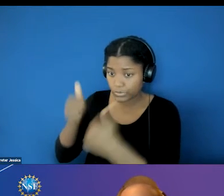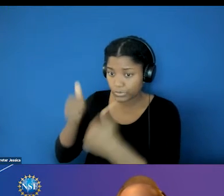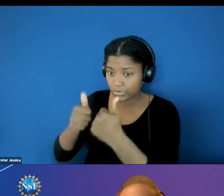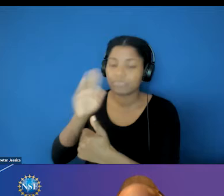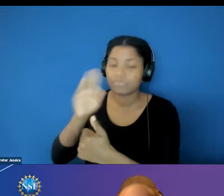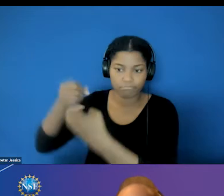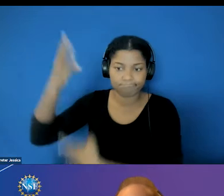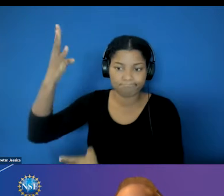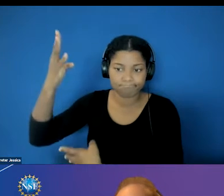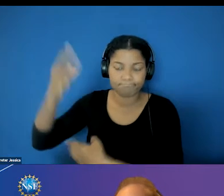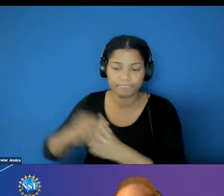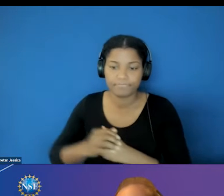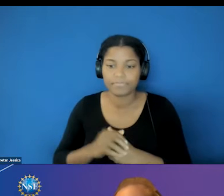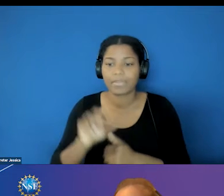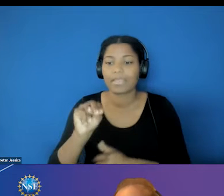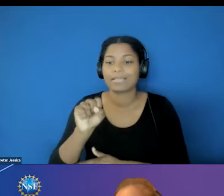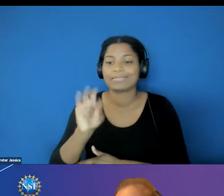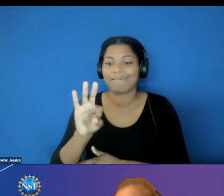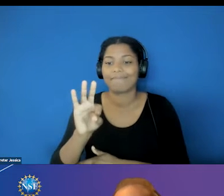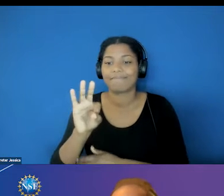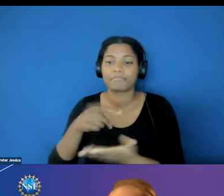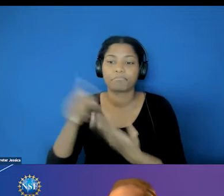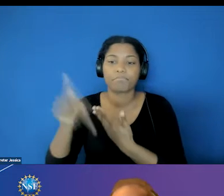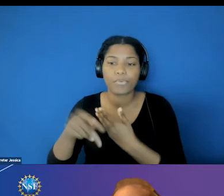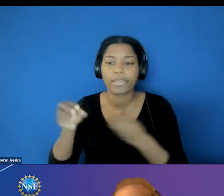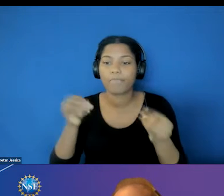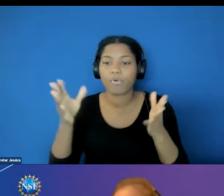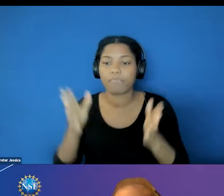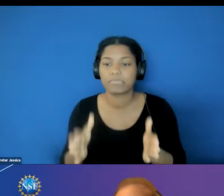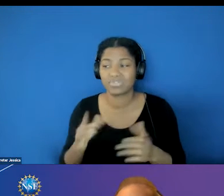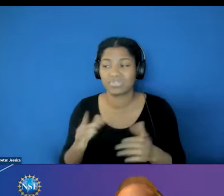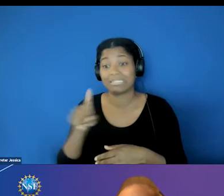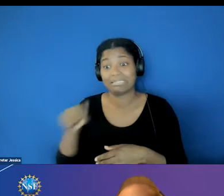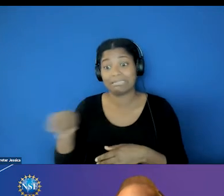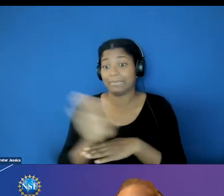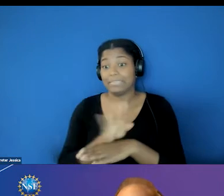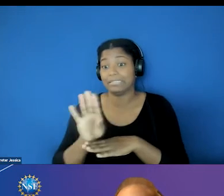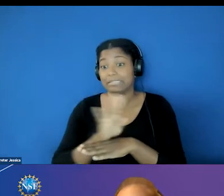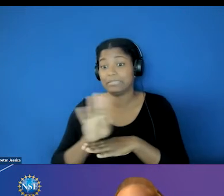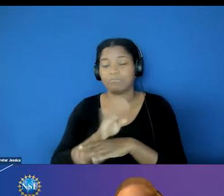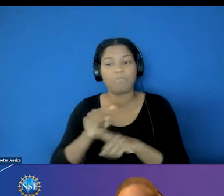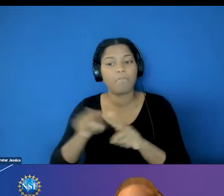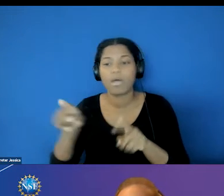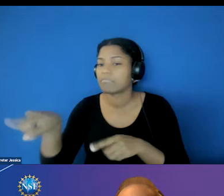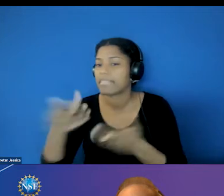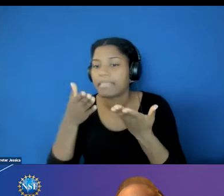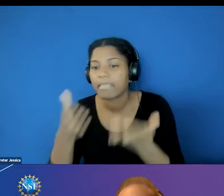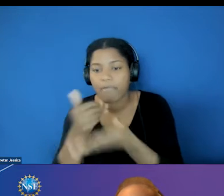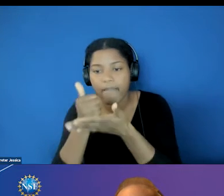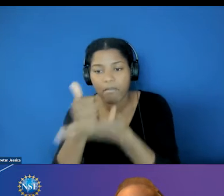NSF program officers are, generally busy, but we're there to help prospective PIs,